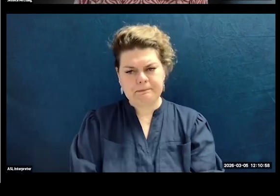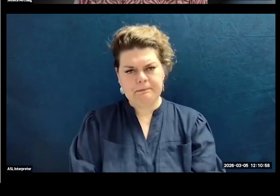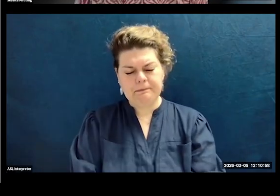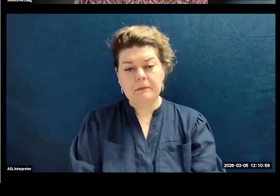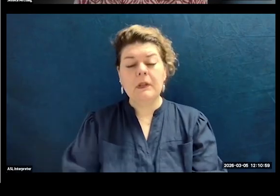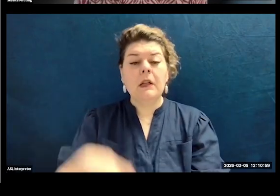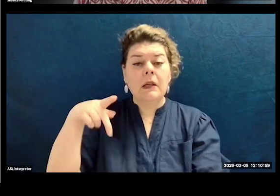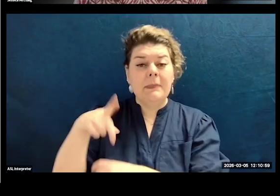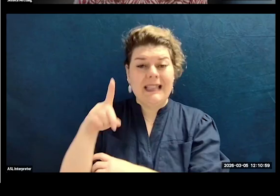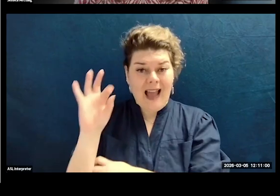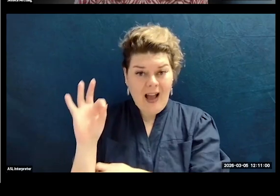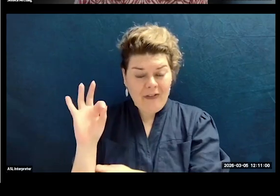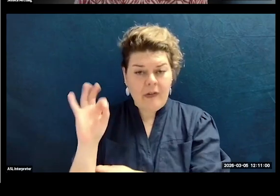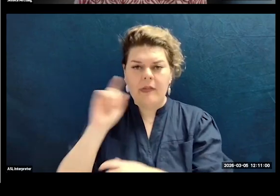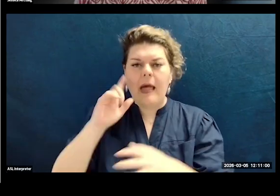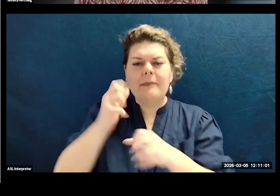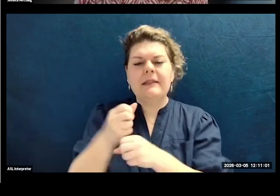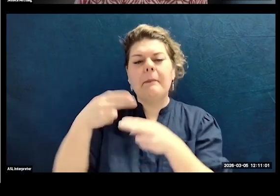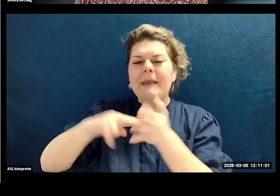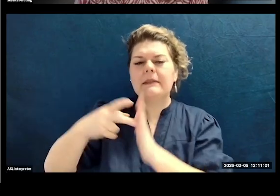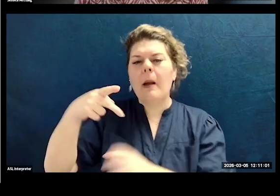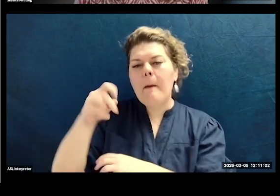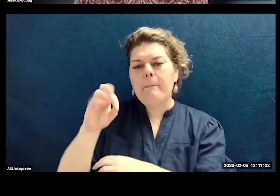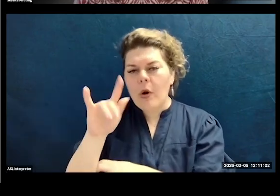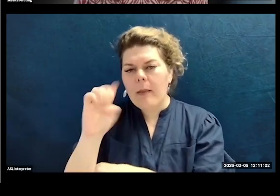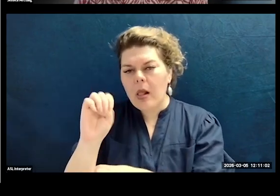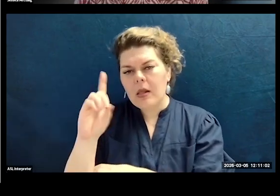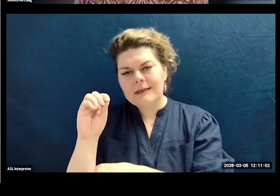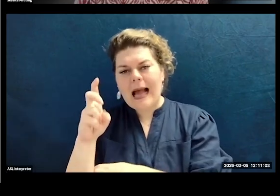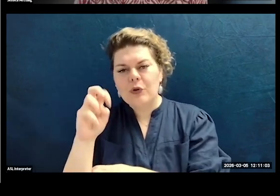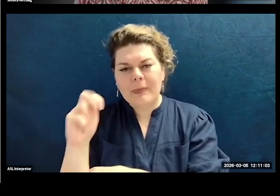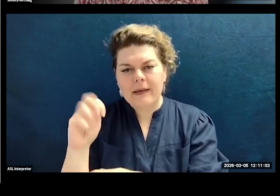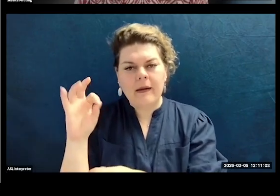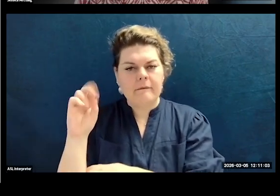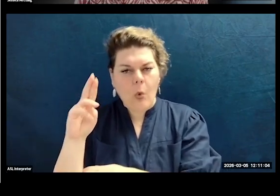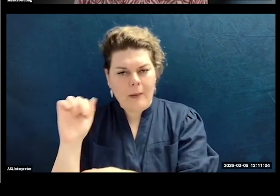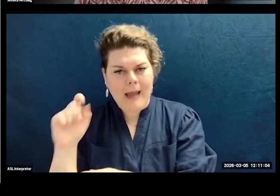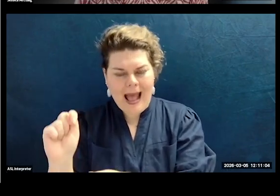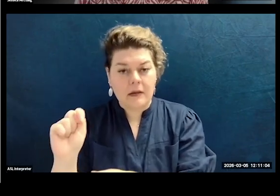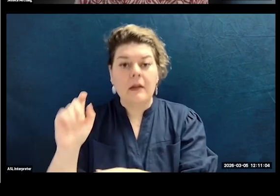So, PDF is the acronym for portable document format, and it was designed for display stability